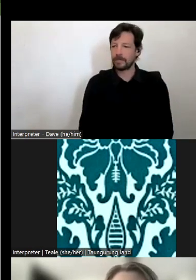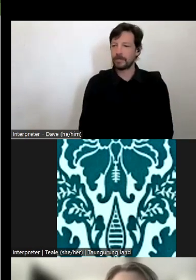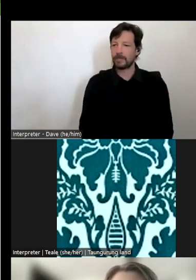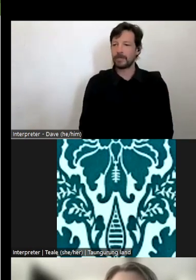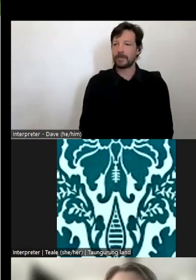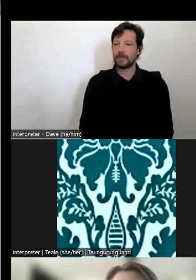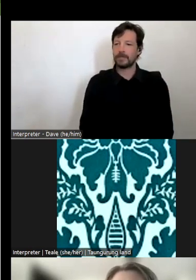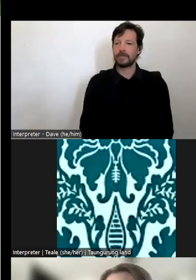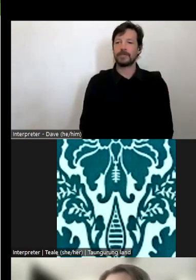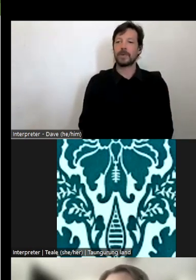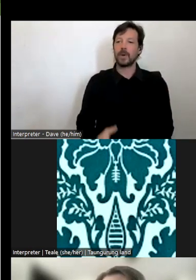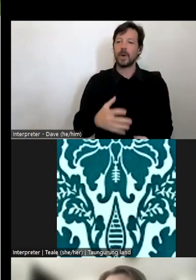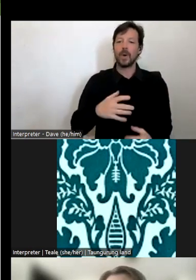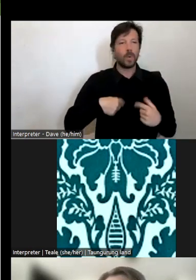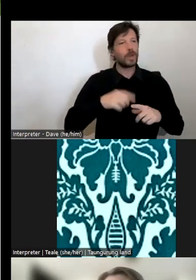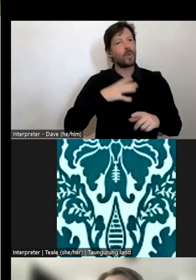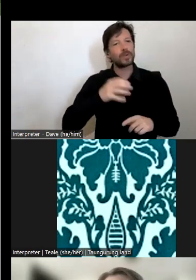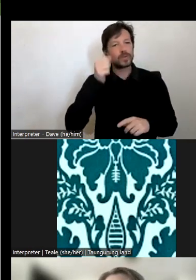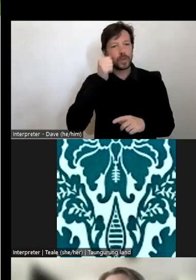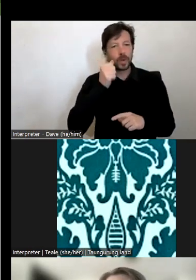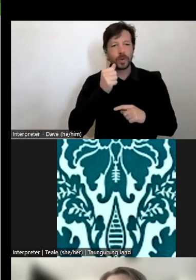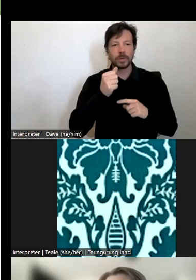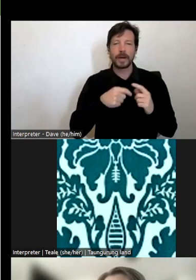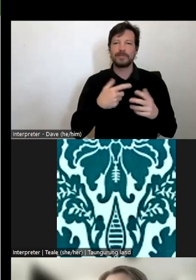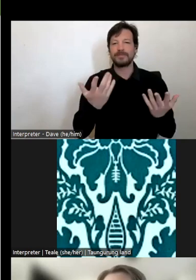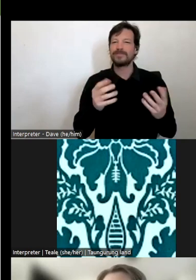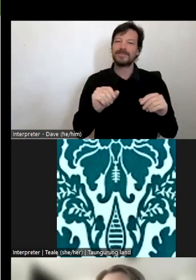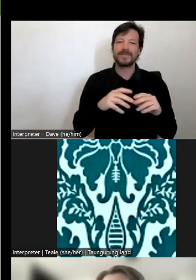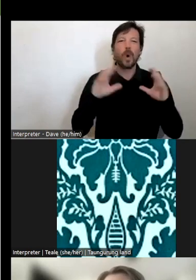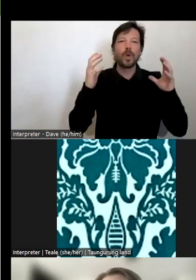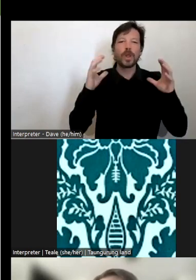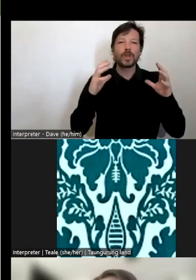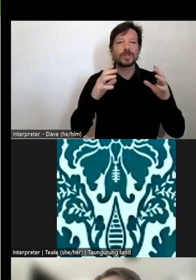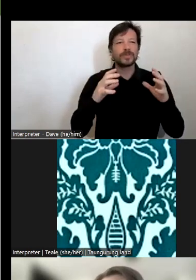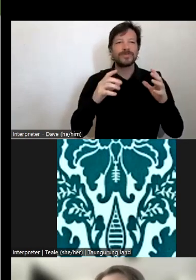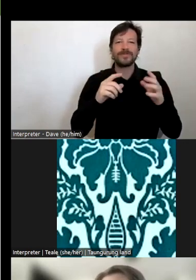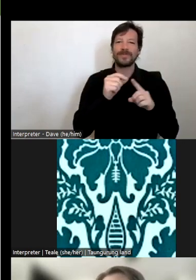we wanted to know when we're talking about this audiological phenotype, so it's like what type of hearing loss do you have